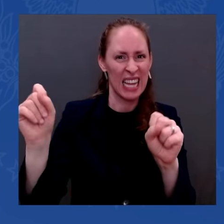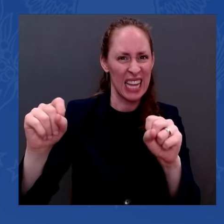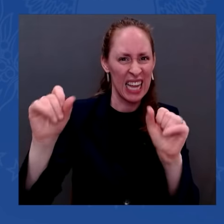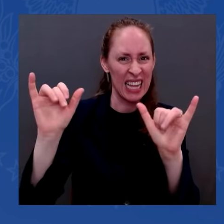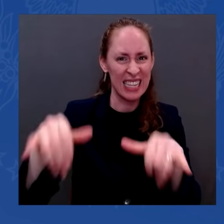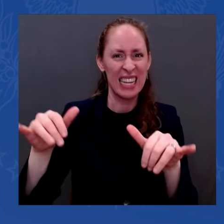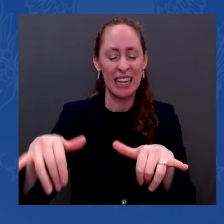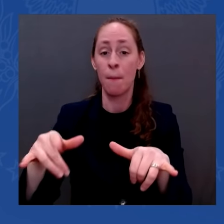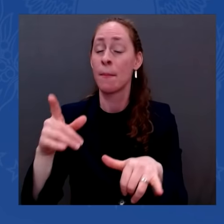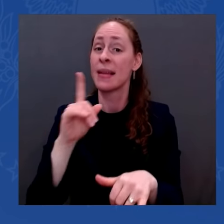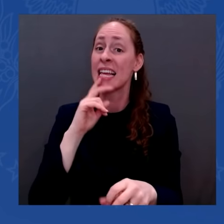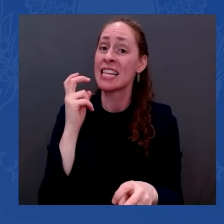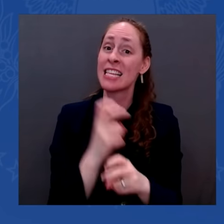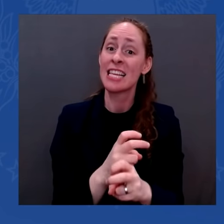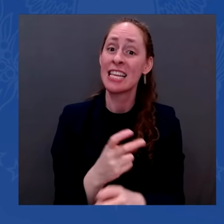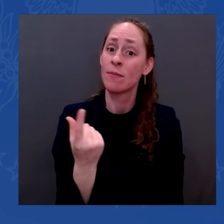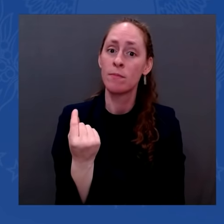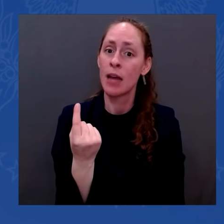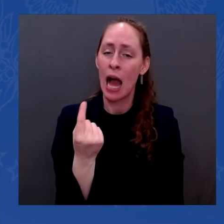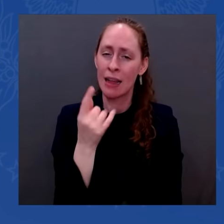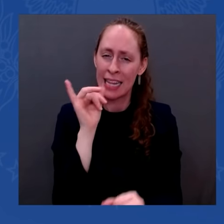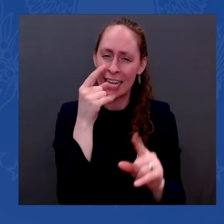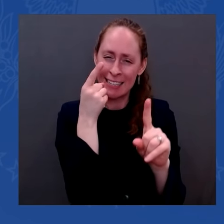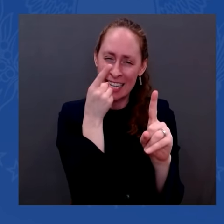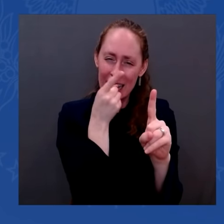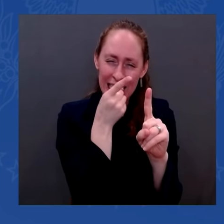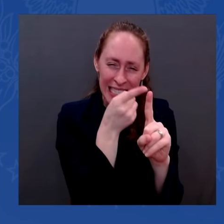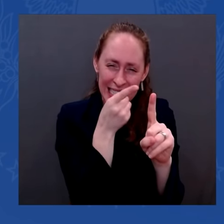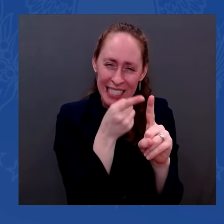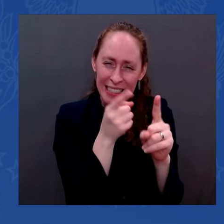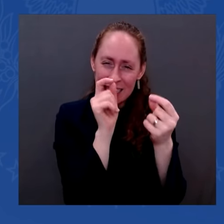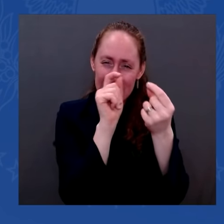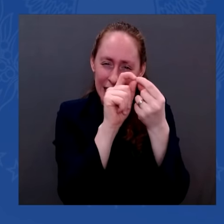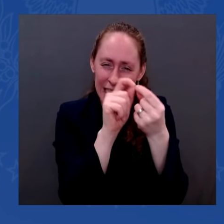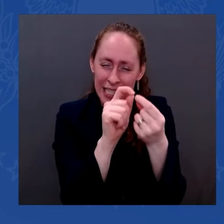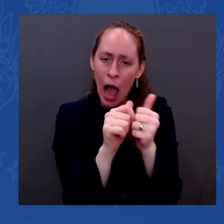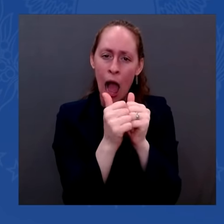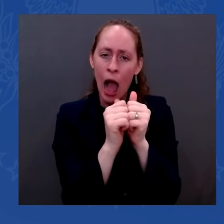and making sure that all of us can be working and having those tough discussions,